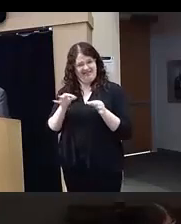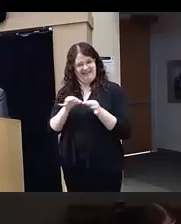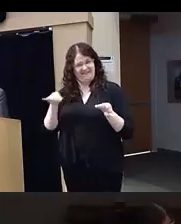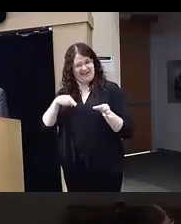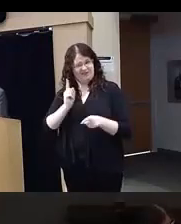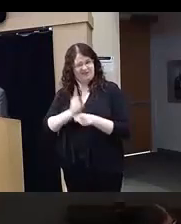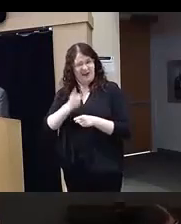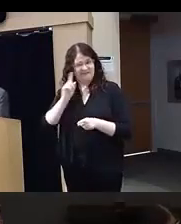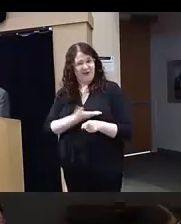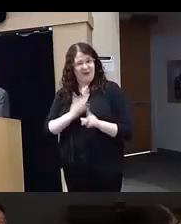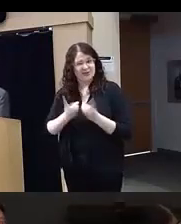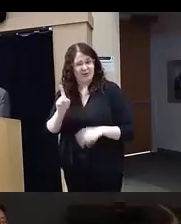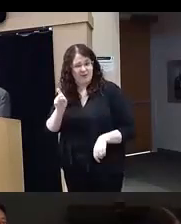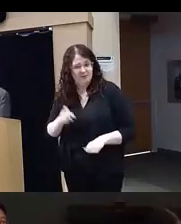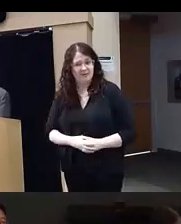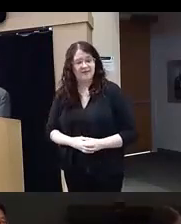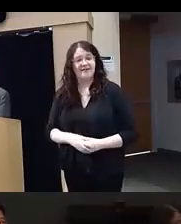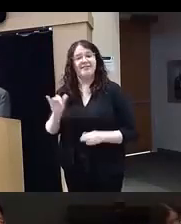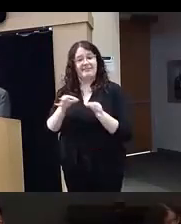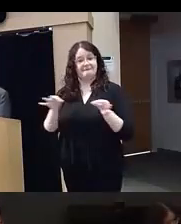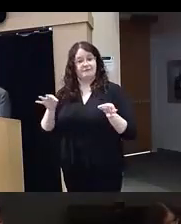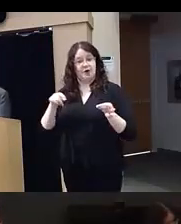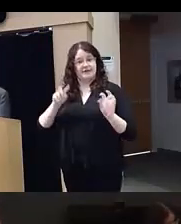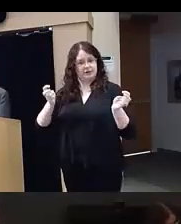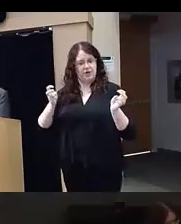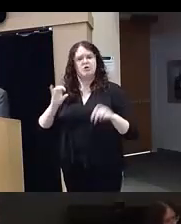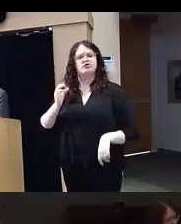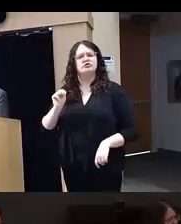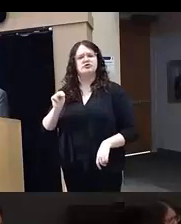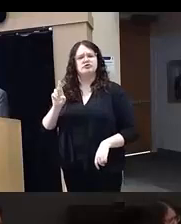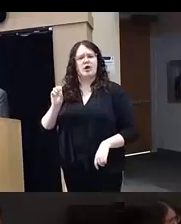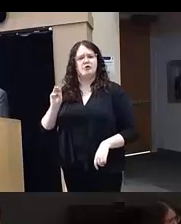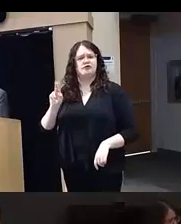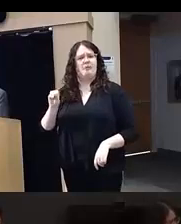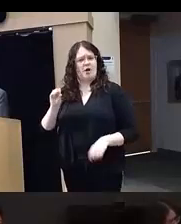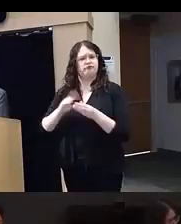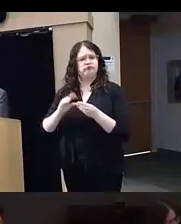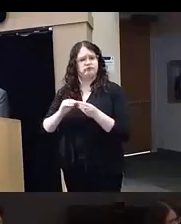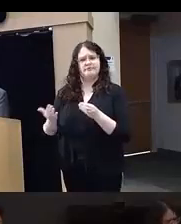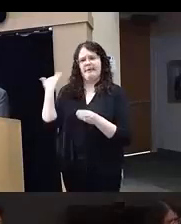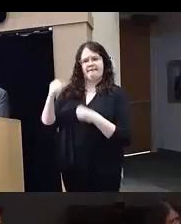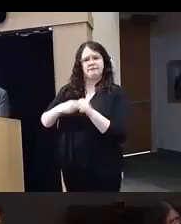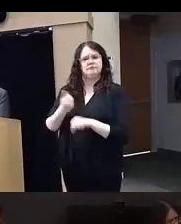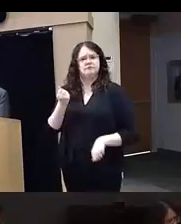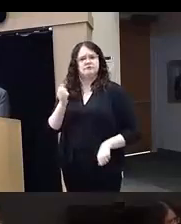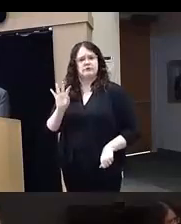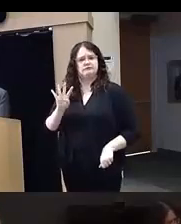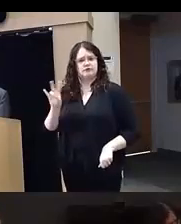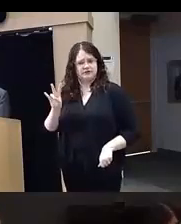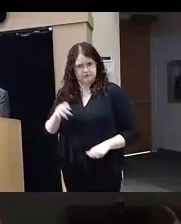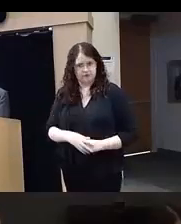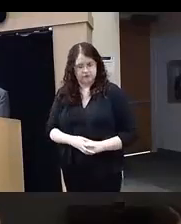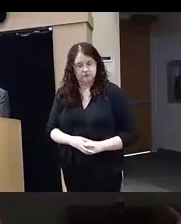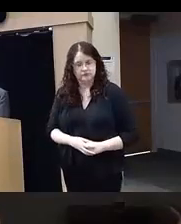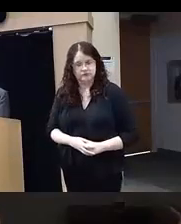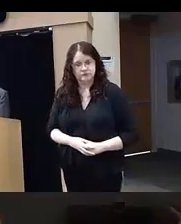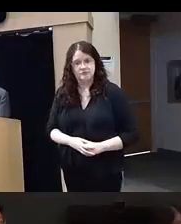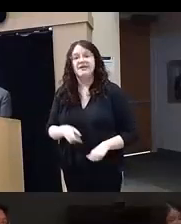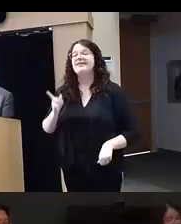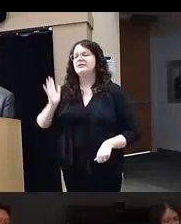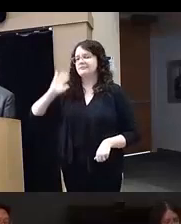know this is a phrase that John Romano used uh in 1947 and with an idea that at that time when I was